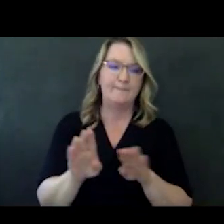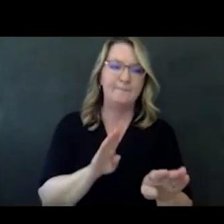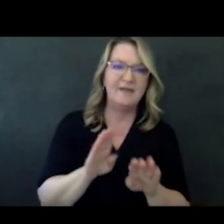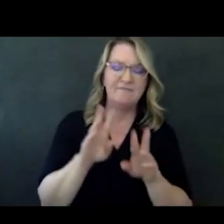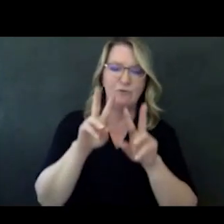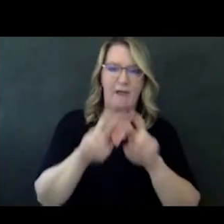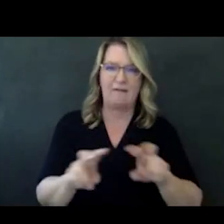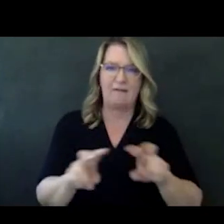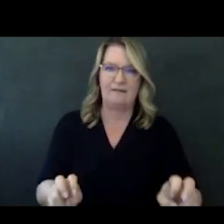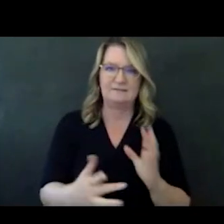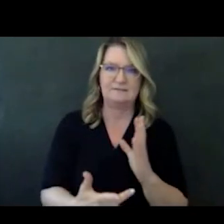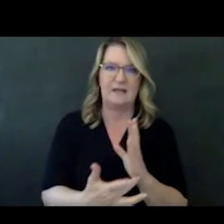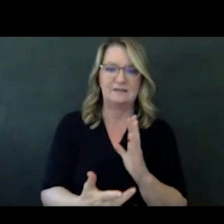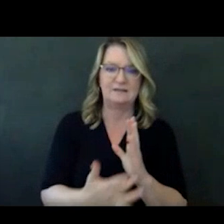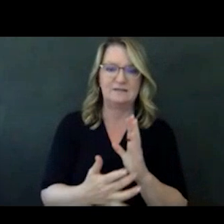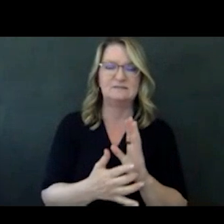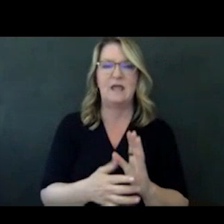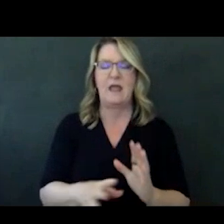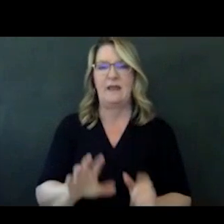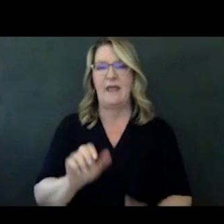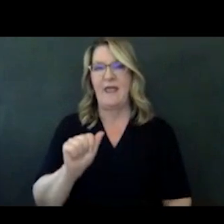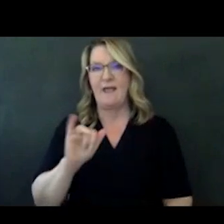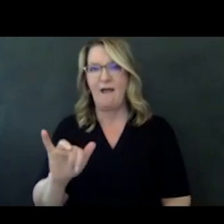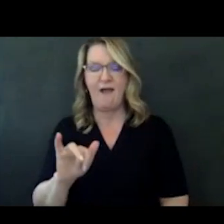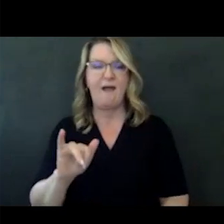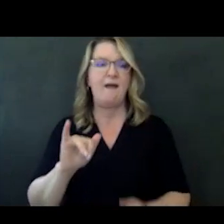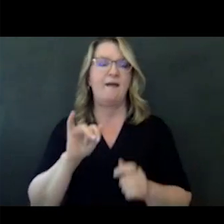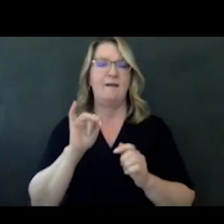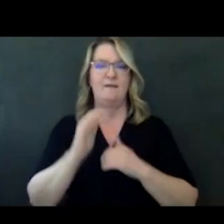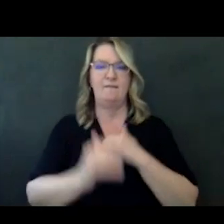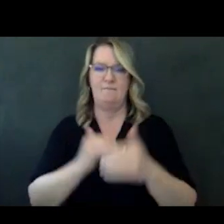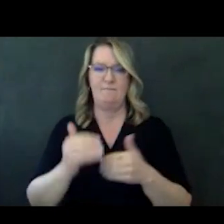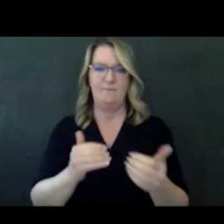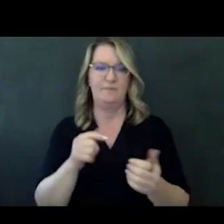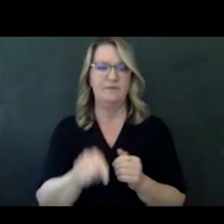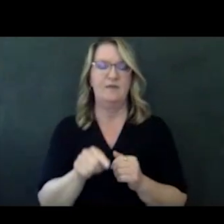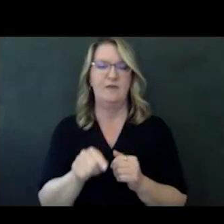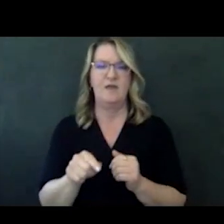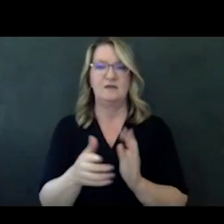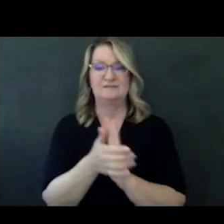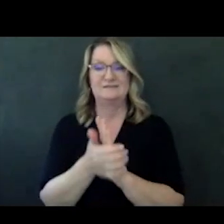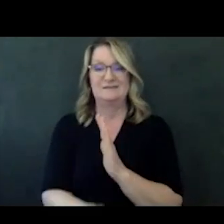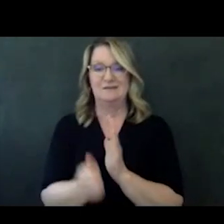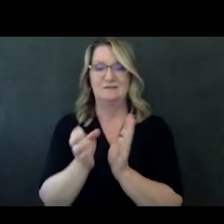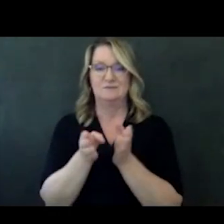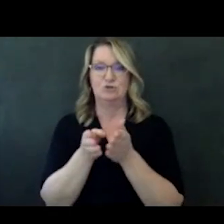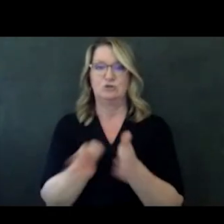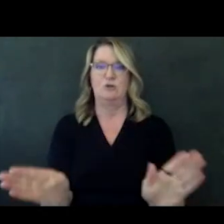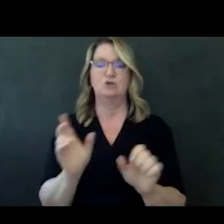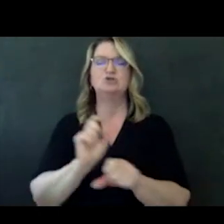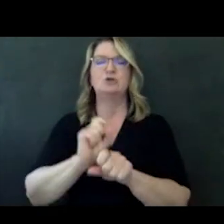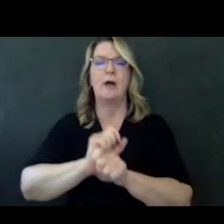techniques and generative AI enhanced simulations ensuring skill generalization and job readiness.